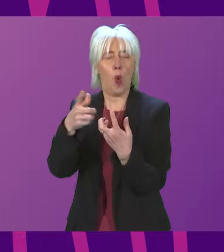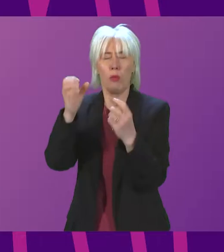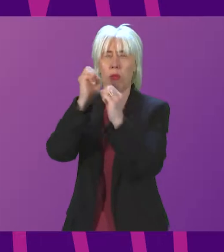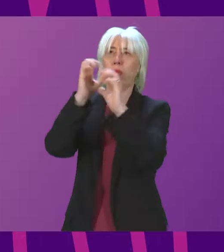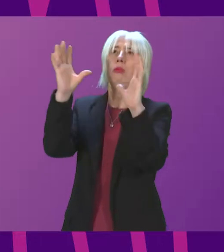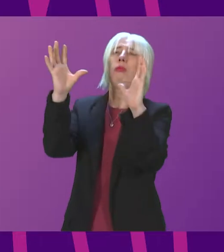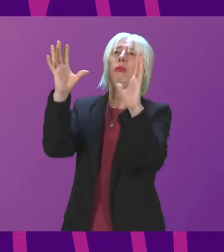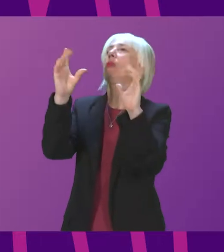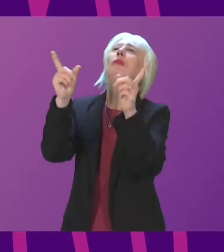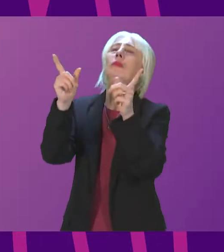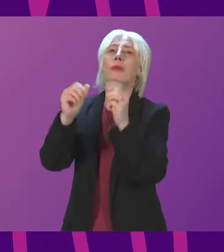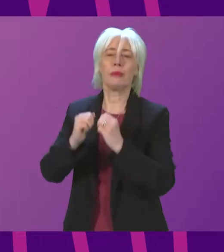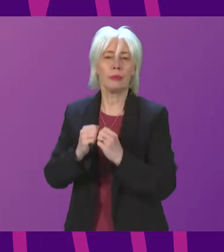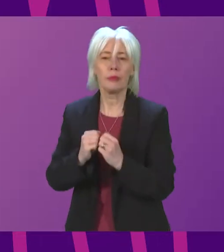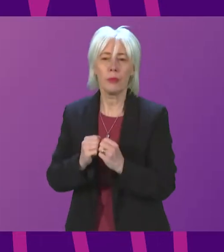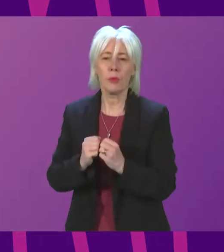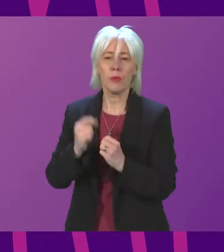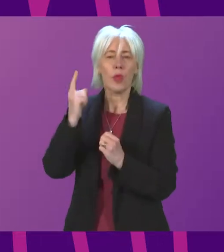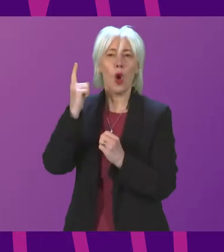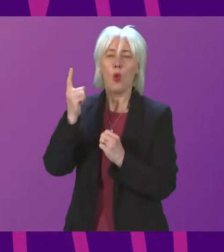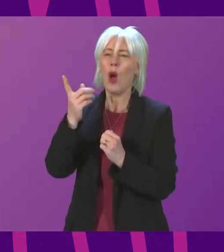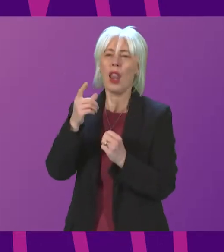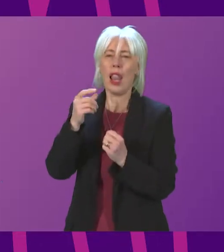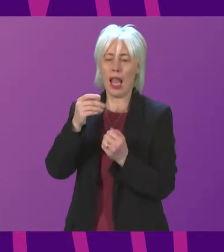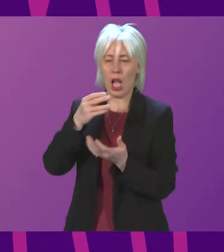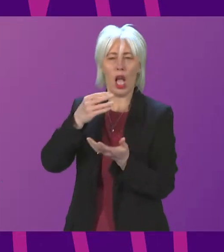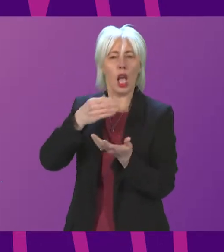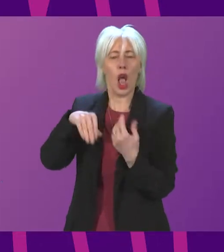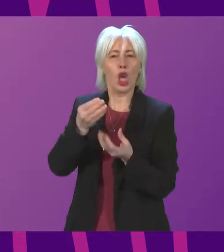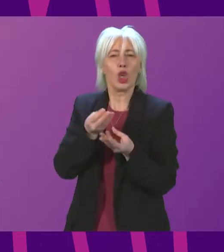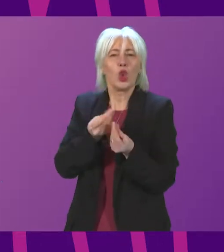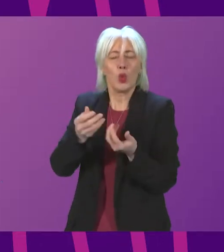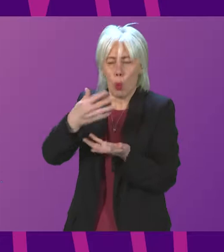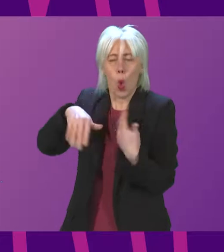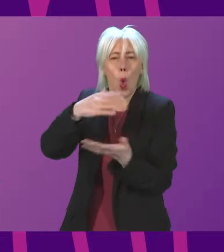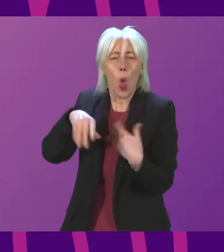One way is like creating a smoothie, where you blend different fruits such as strawberries,